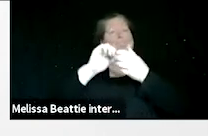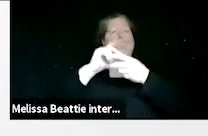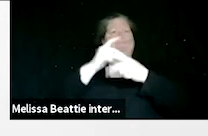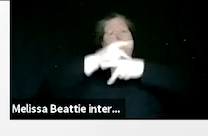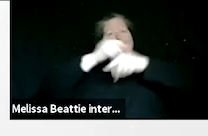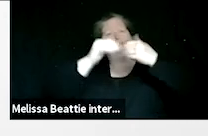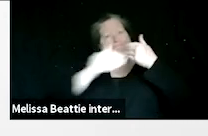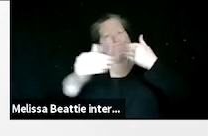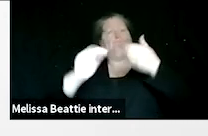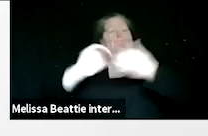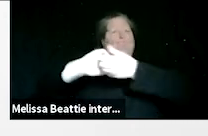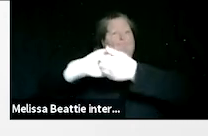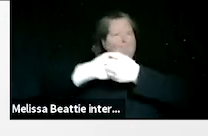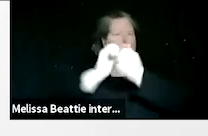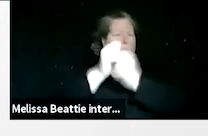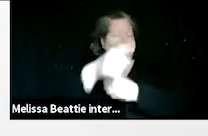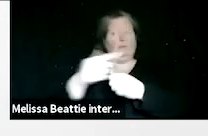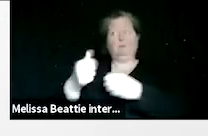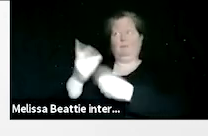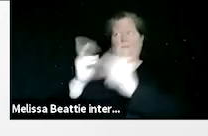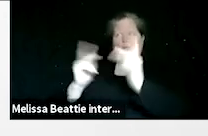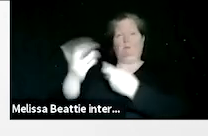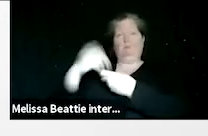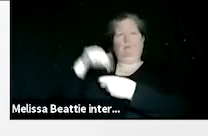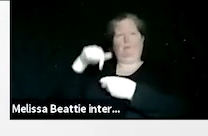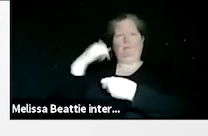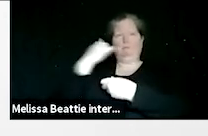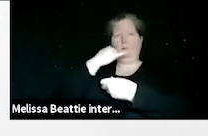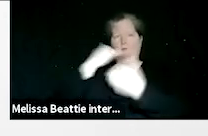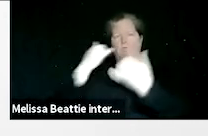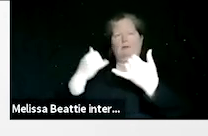there are a couple of people on this call that are directly involved with the work I'm doing Rick Mislan: And so